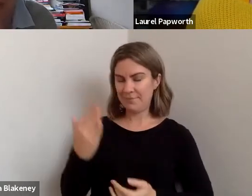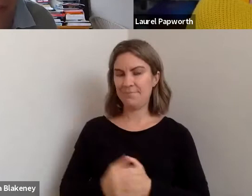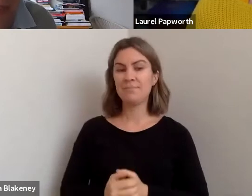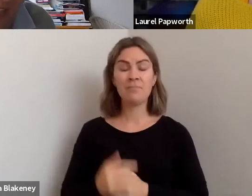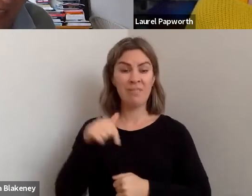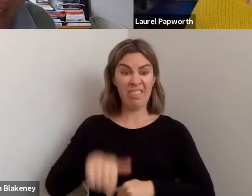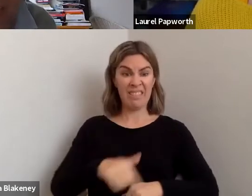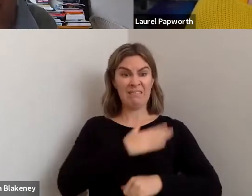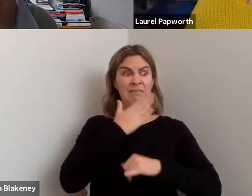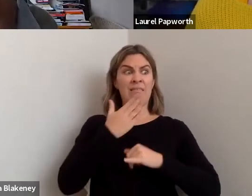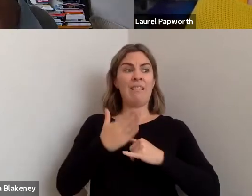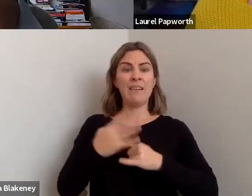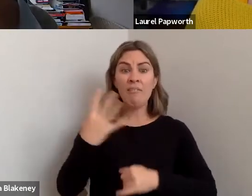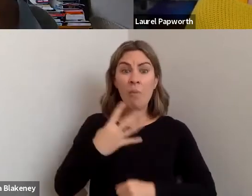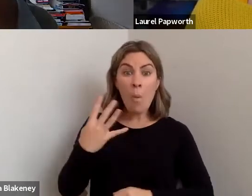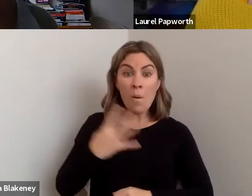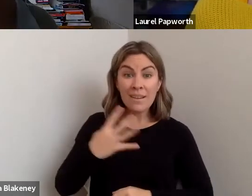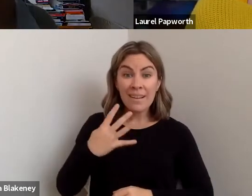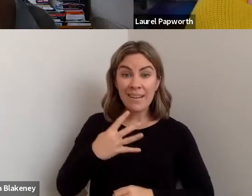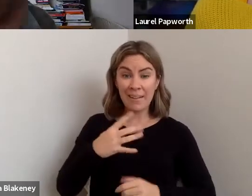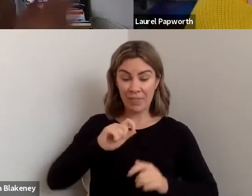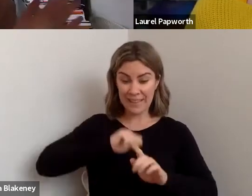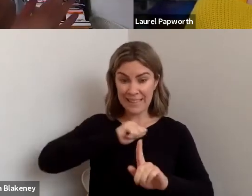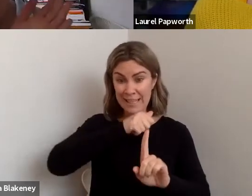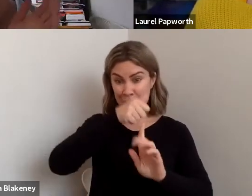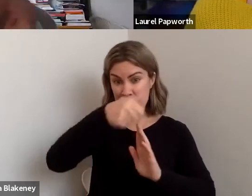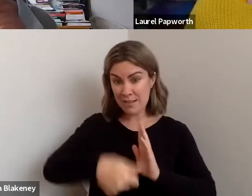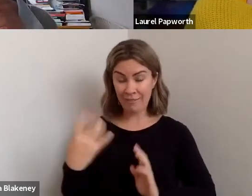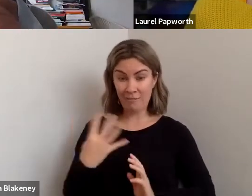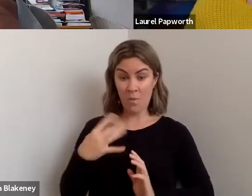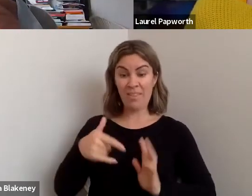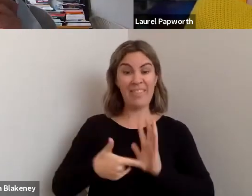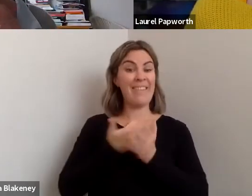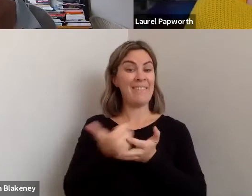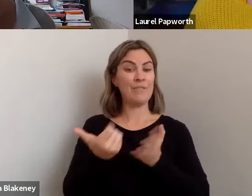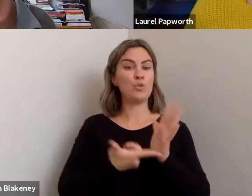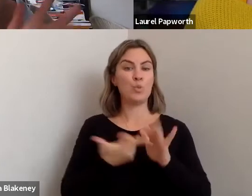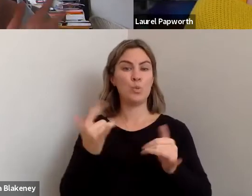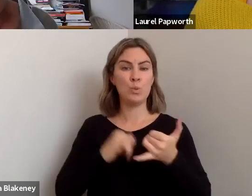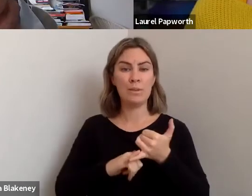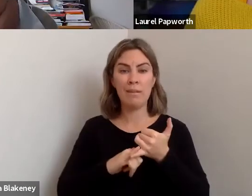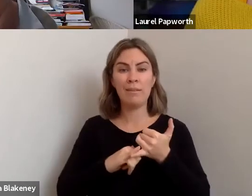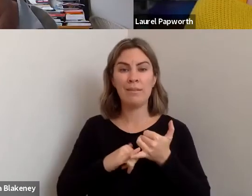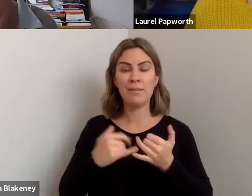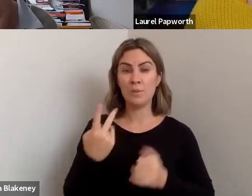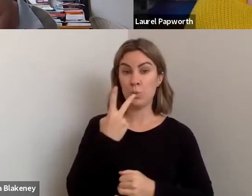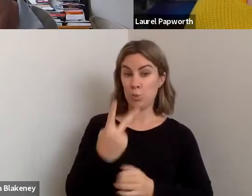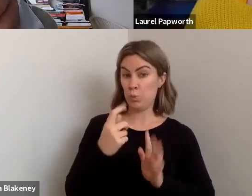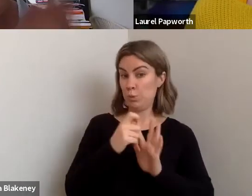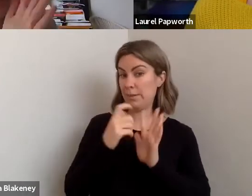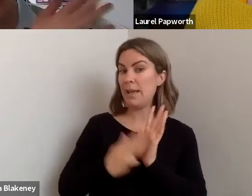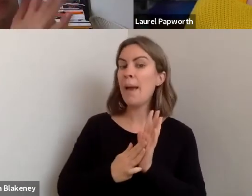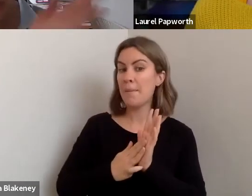believe, but it is our 14th episode, on a Zoom meeting through Facebook